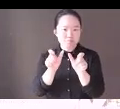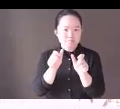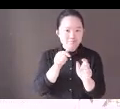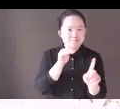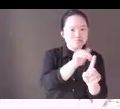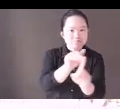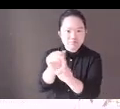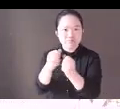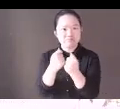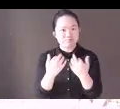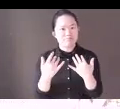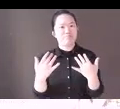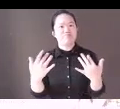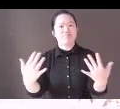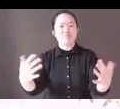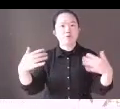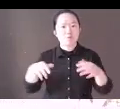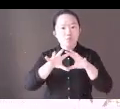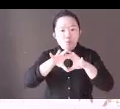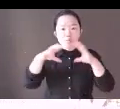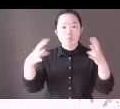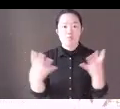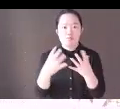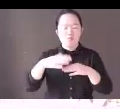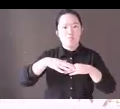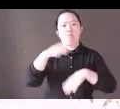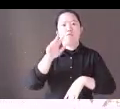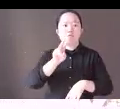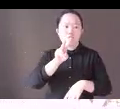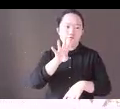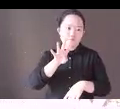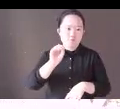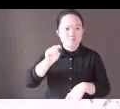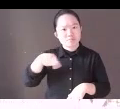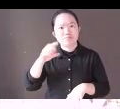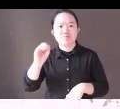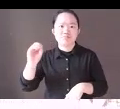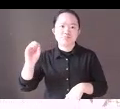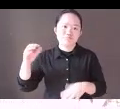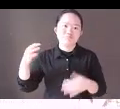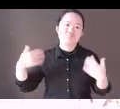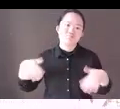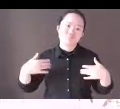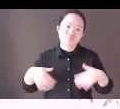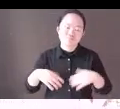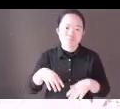uh but something about today's and yesterday's event of course uh I think that uh uh with this